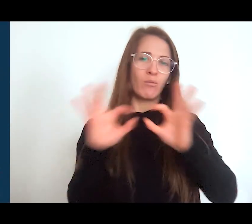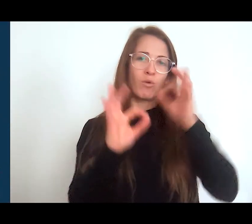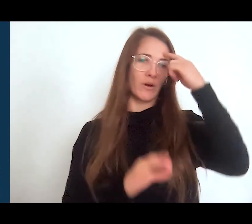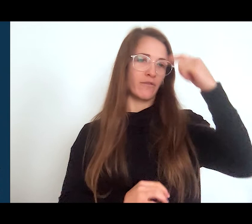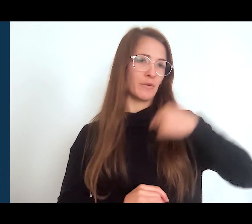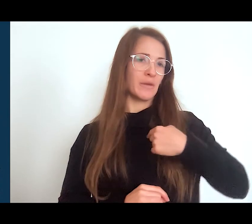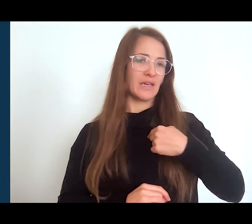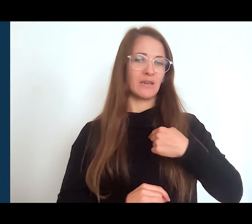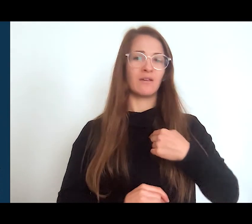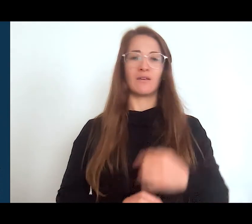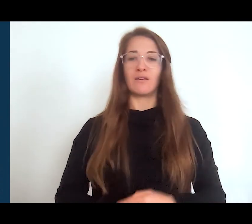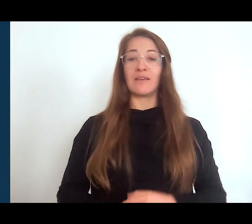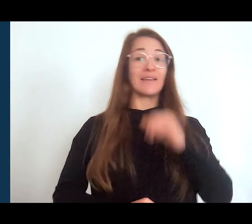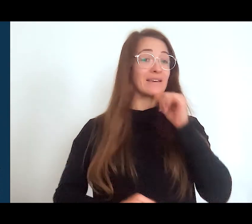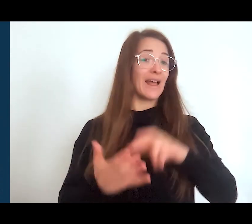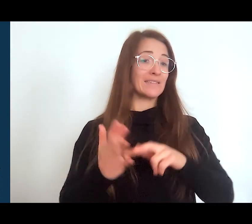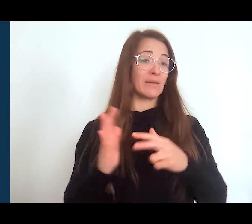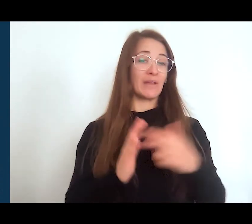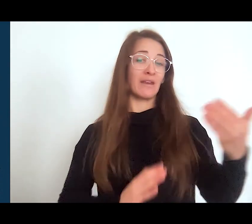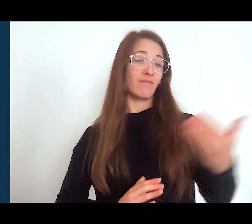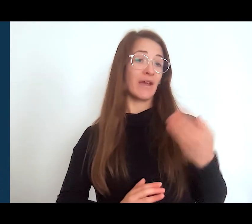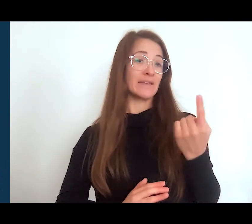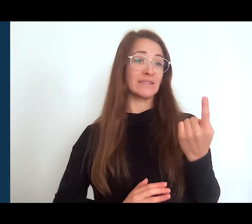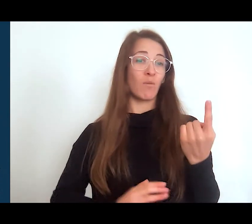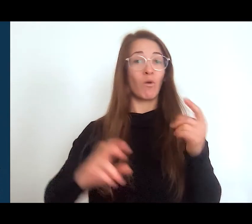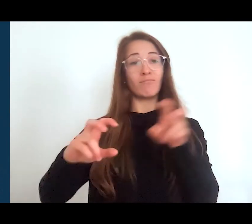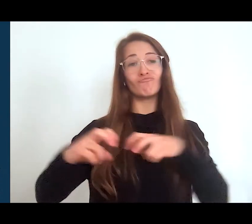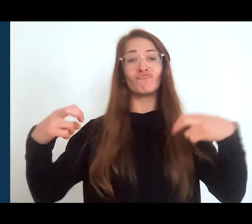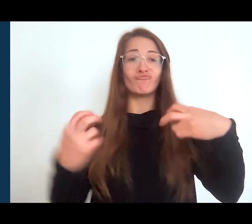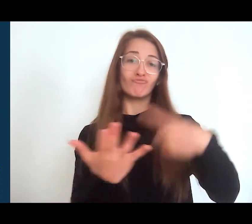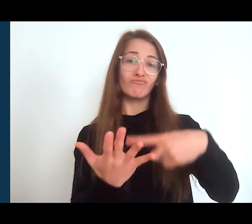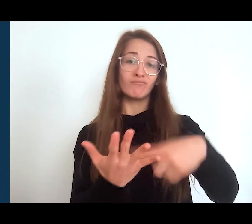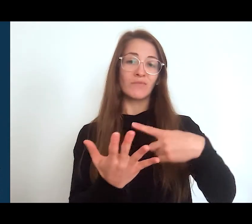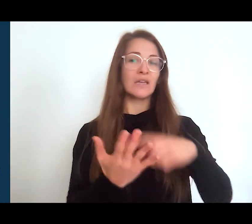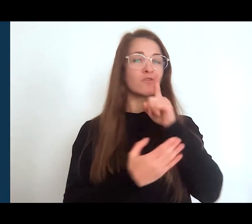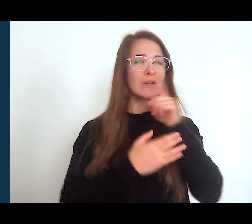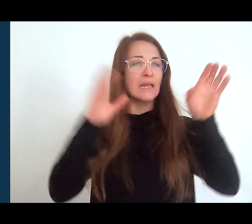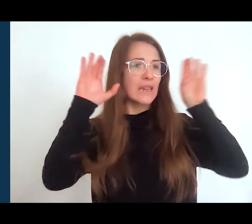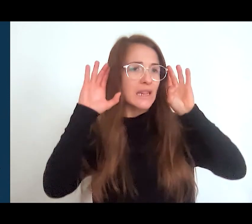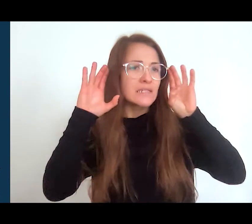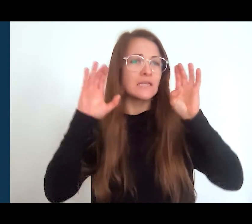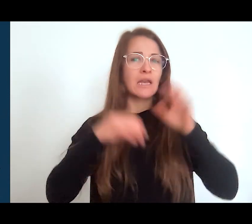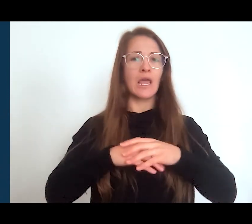IMPORTANT TO ME. TO ME, IT IS NOT JUST INVITING SOMEONE TO THE TABLE IT IS